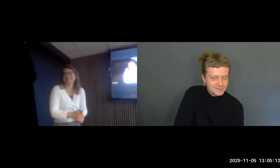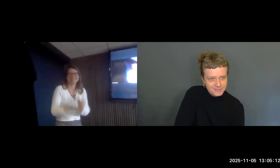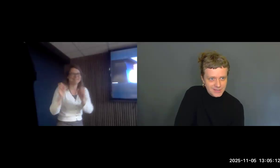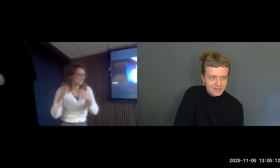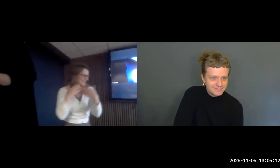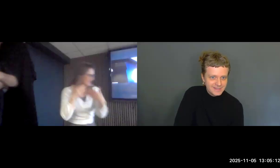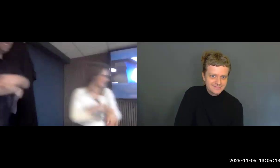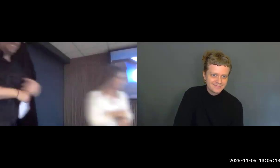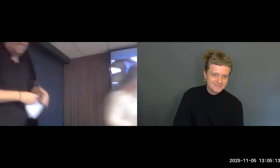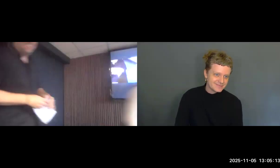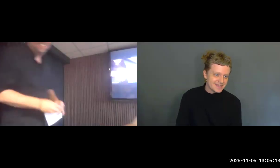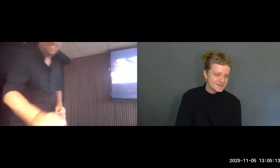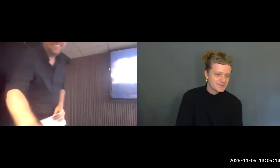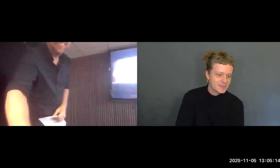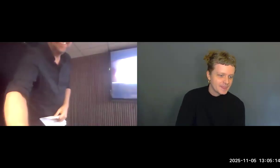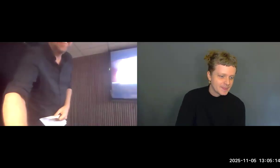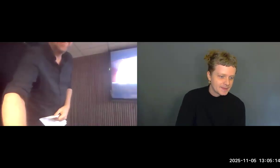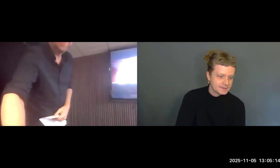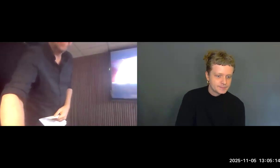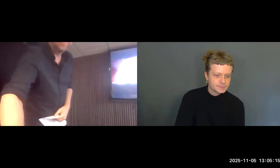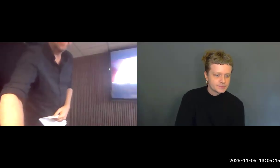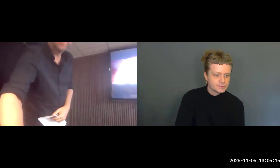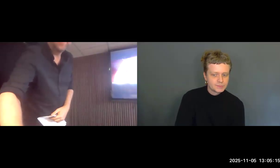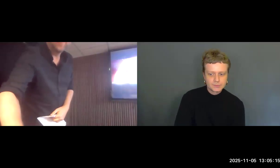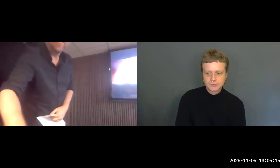Sorry, yeah. Thank you.